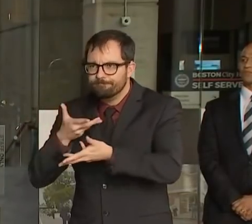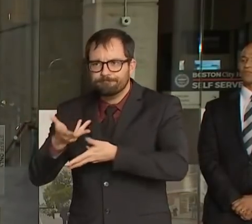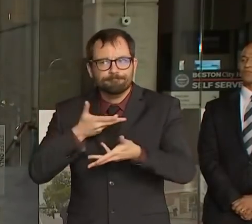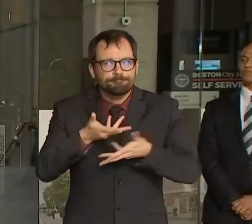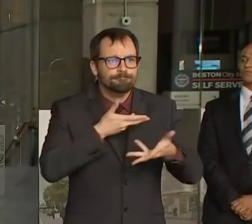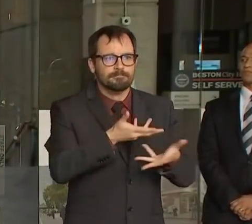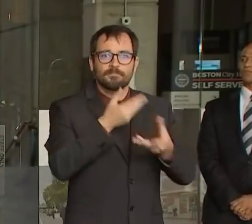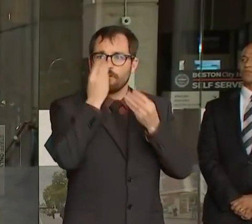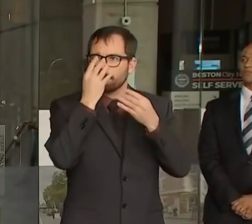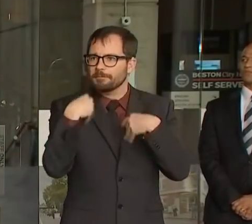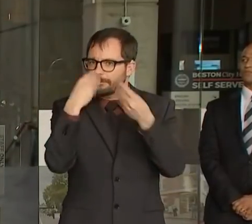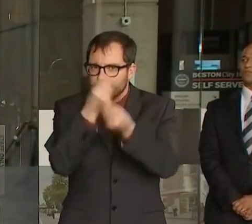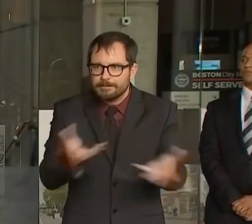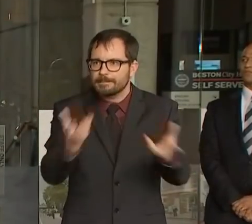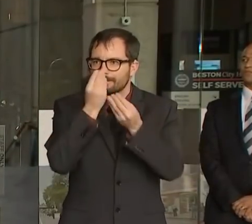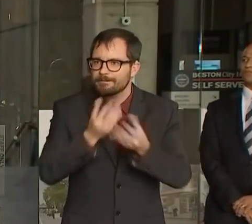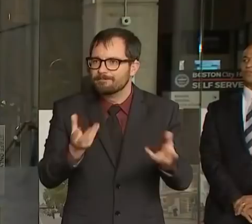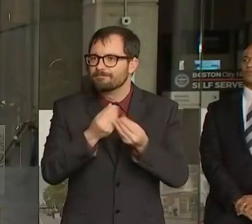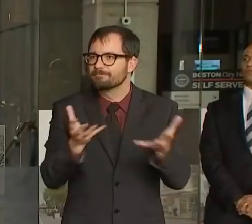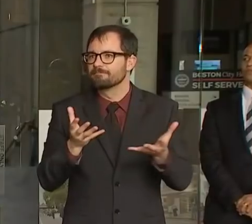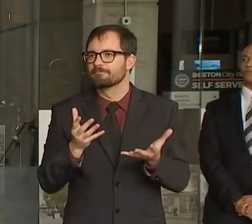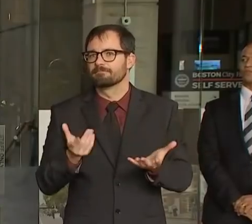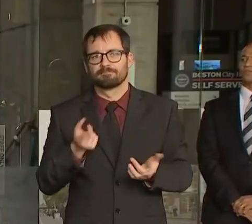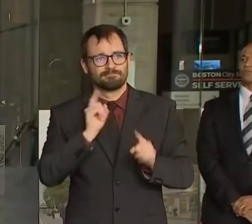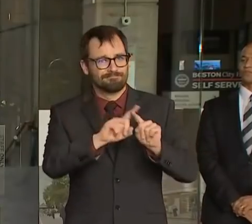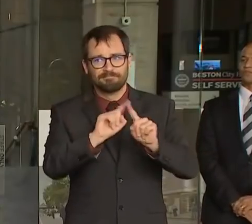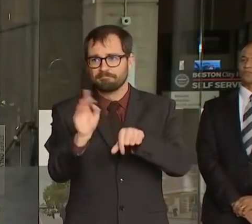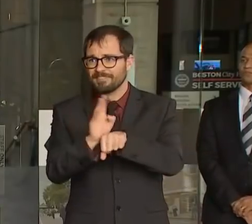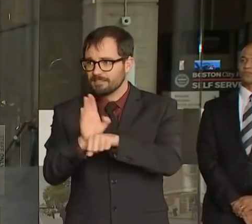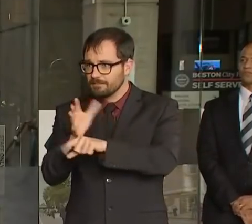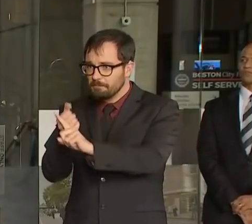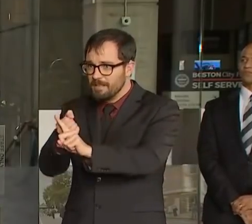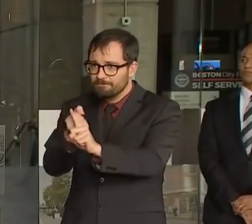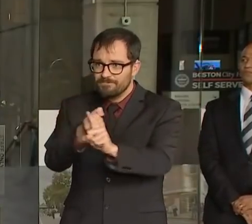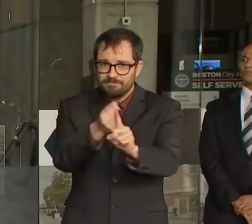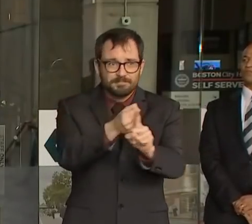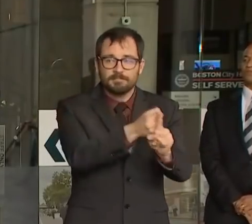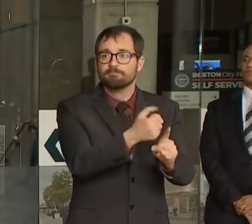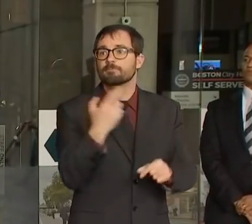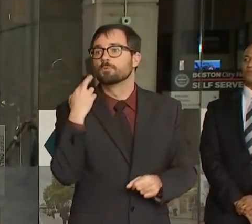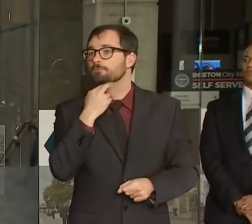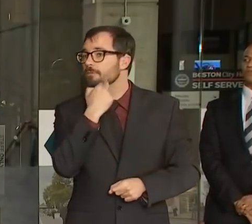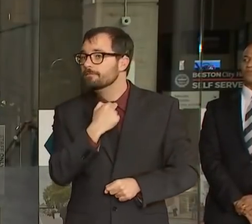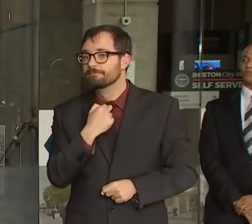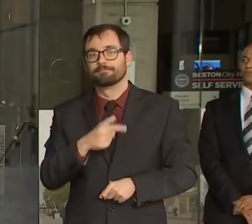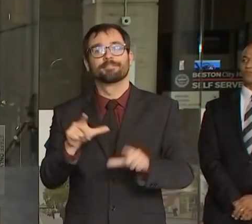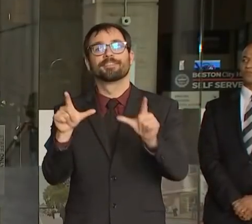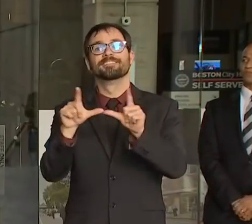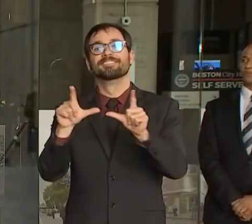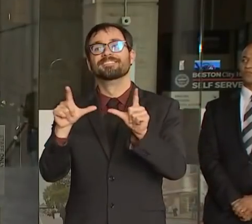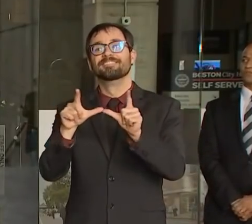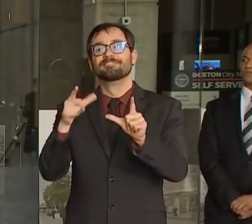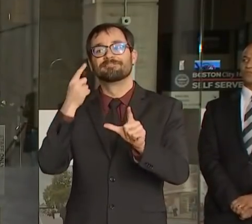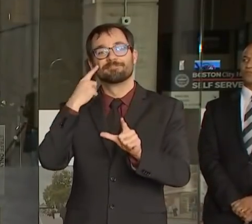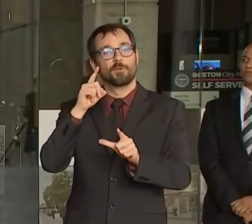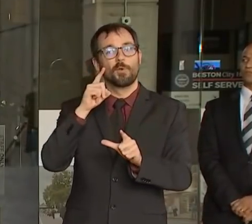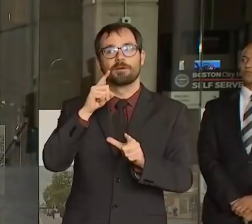THE SMALL BUSINESS TEAM IS OUT IN THE NEIGHBORHOODS. WE SENT LEADERS WITH SAFETY GUIDELINES.